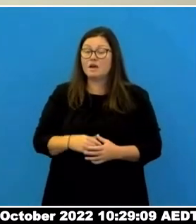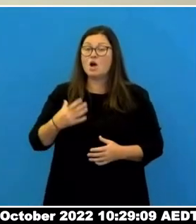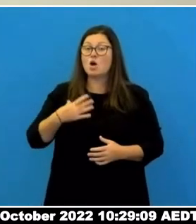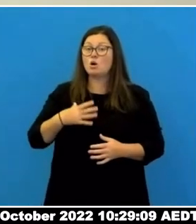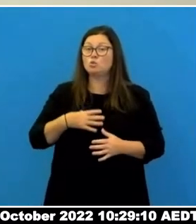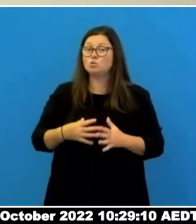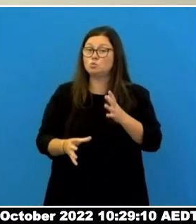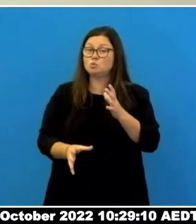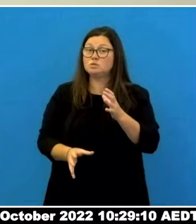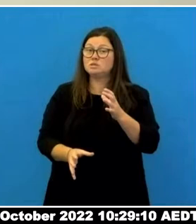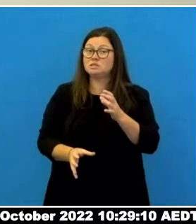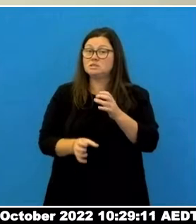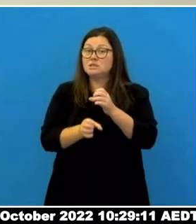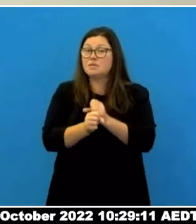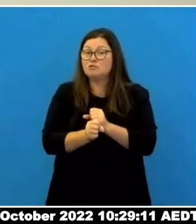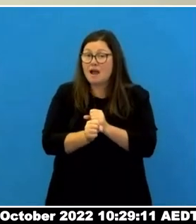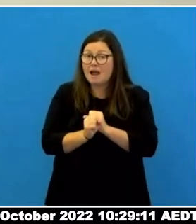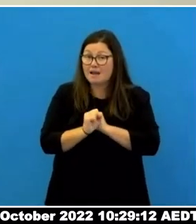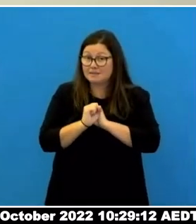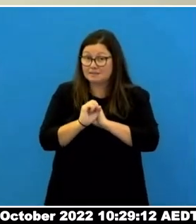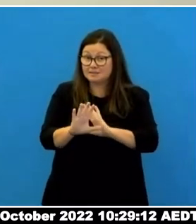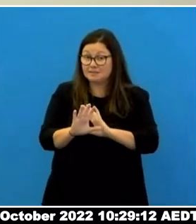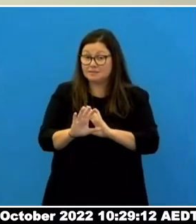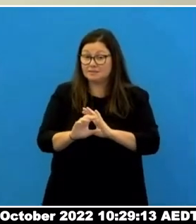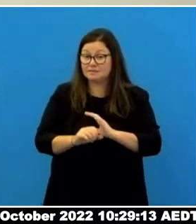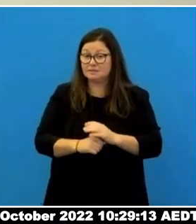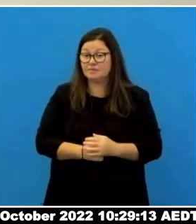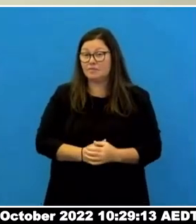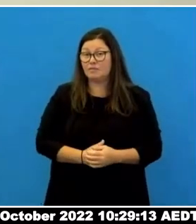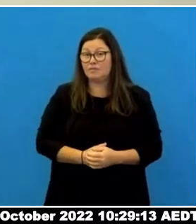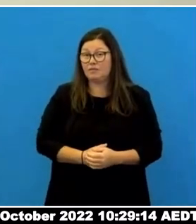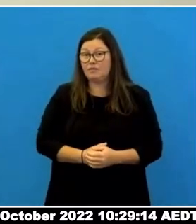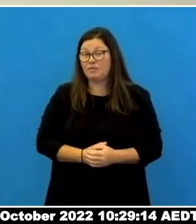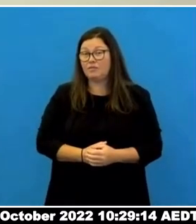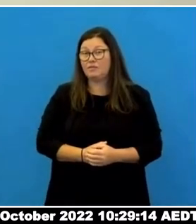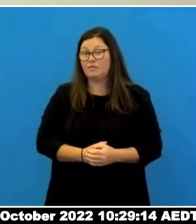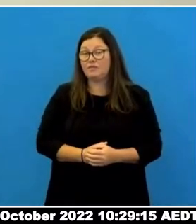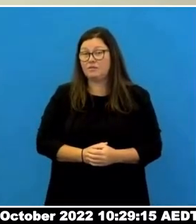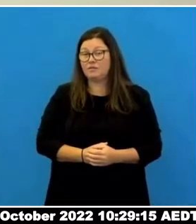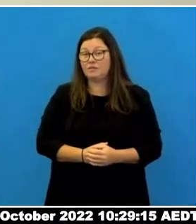it's not a summation, but it is it's a kind of take home message, if you were,